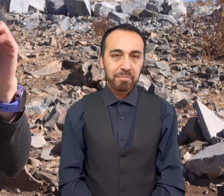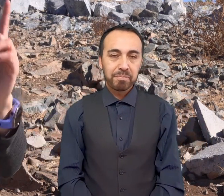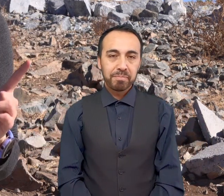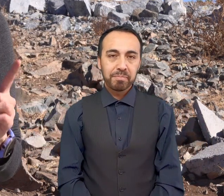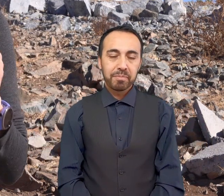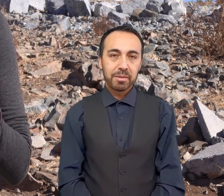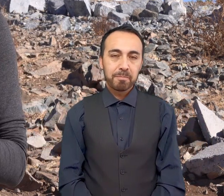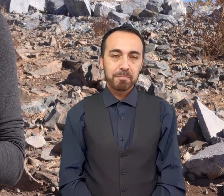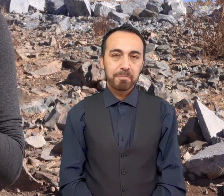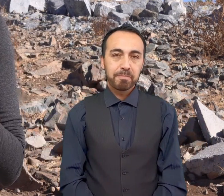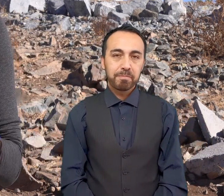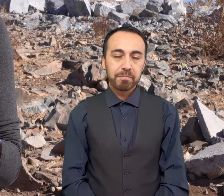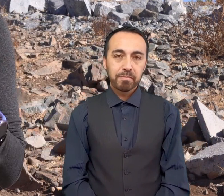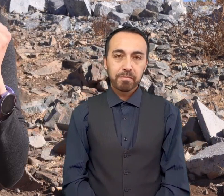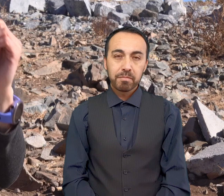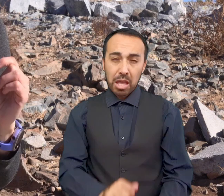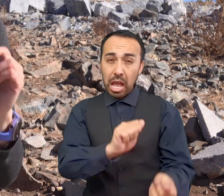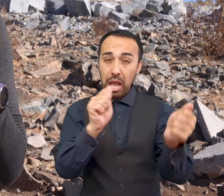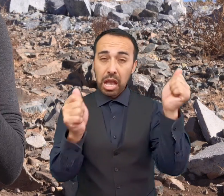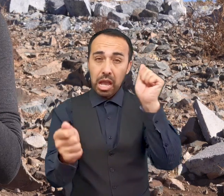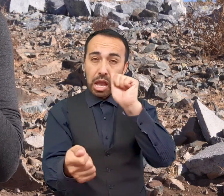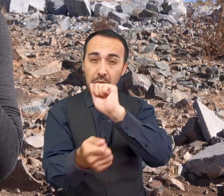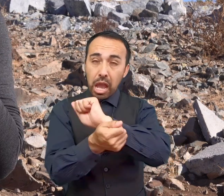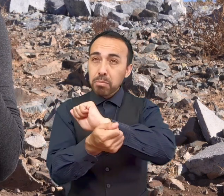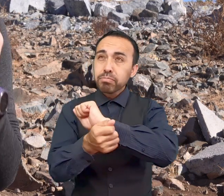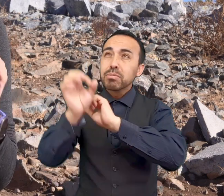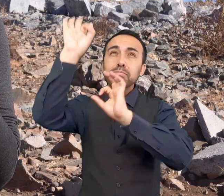However, if we add the efforts of one star to the output of the billions